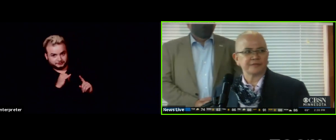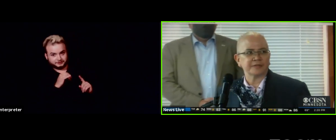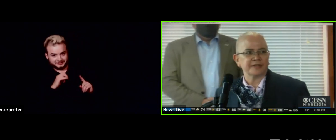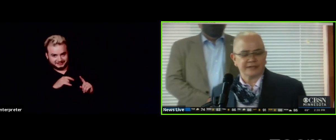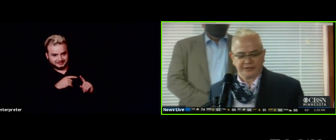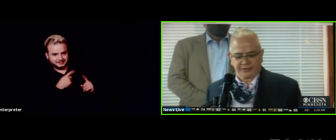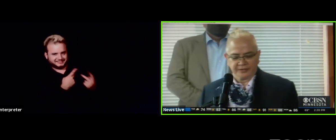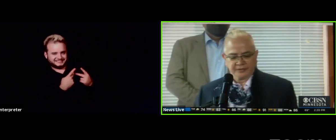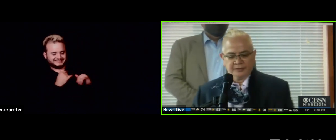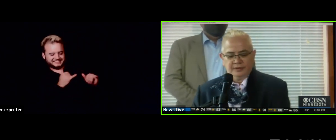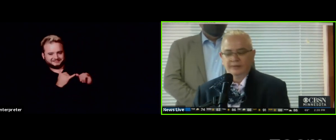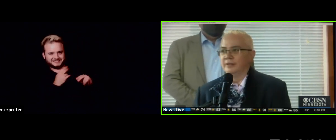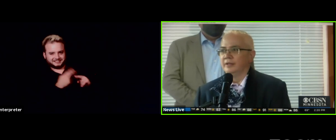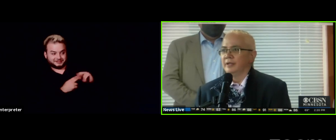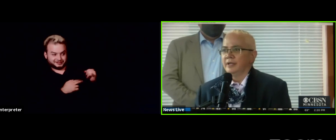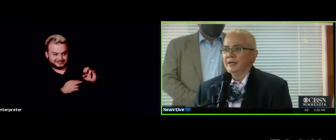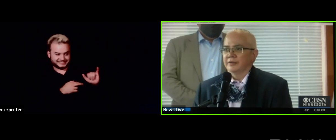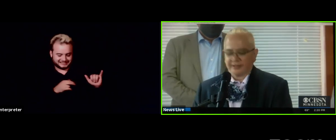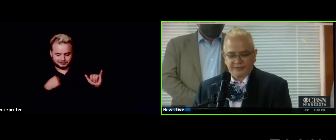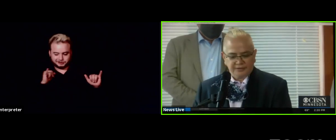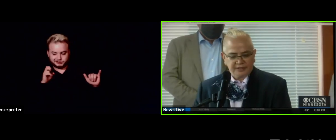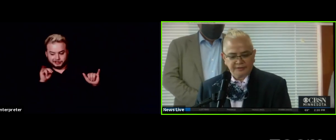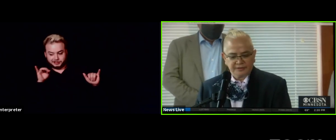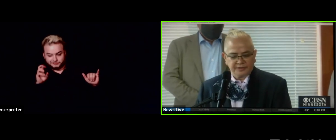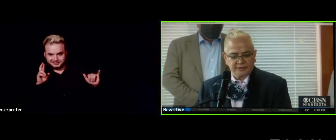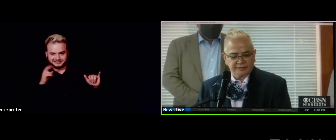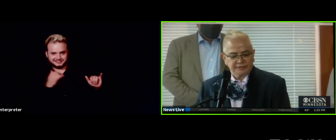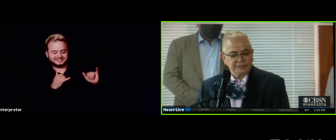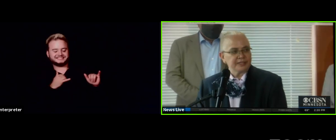me right now is gratitude. Gratitude to the Governor and Lieutenant Governor for making